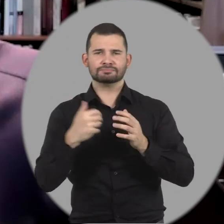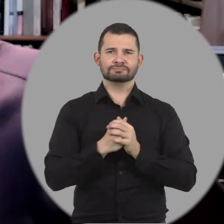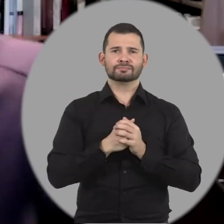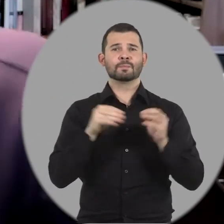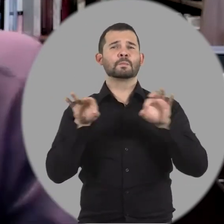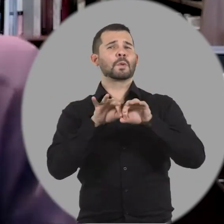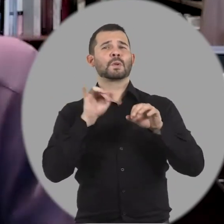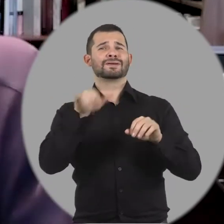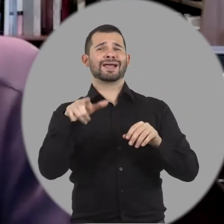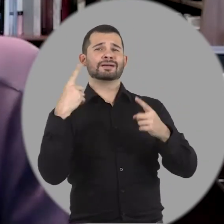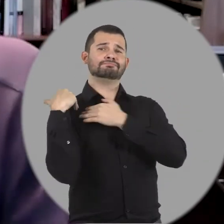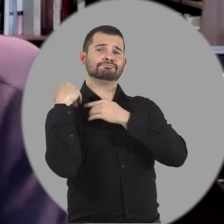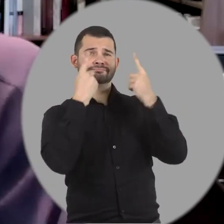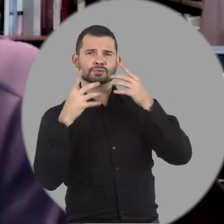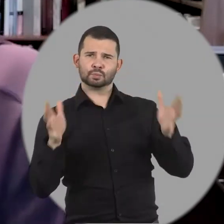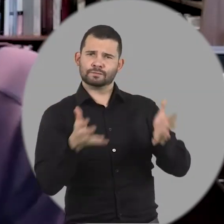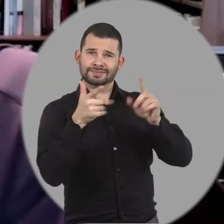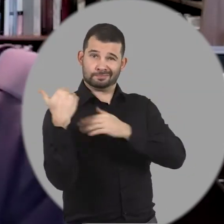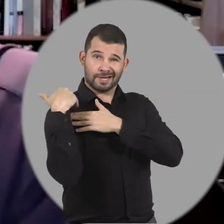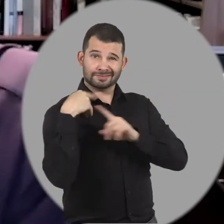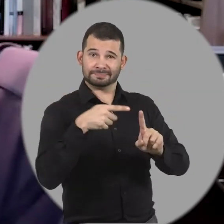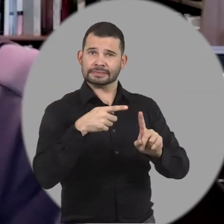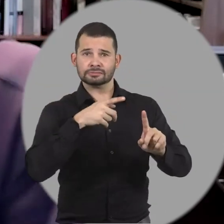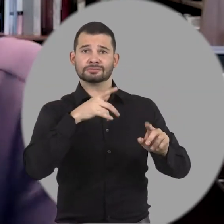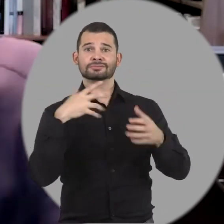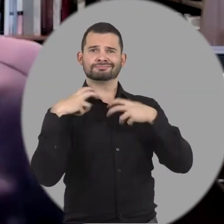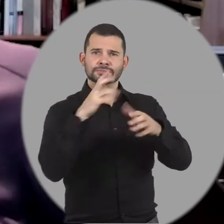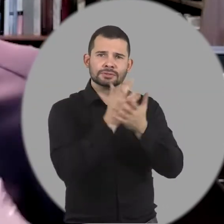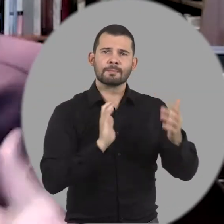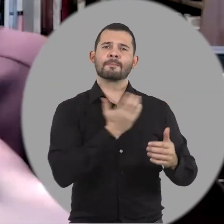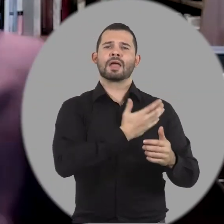and allocate some of that time, some of the extra time we have during COVID, the stronger